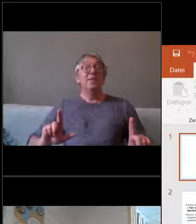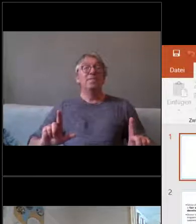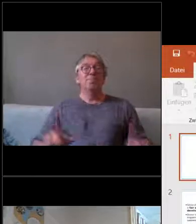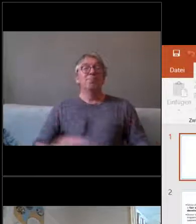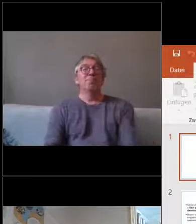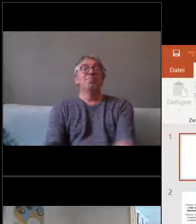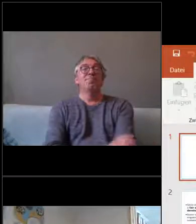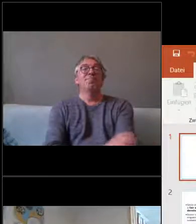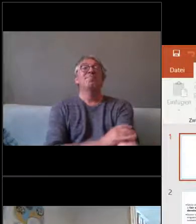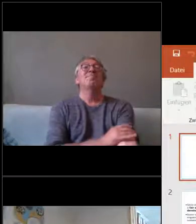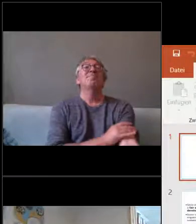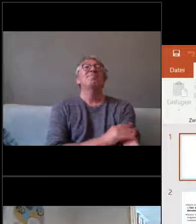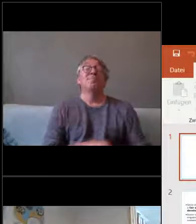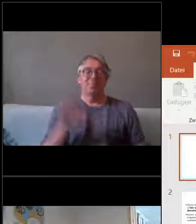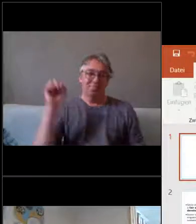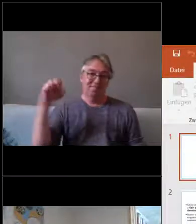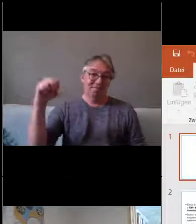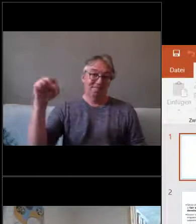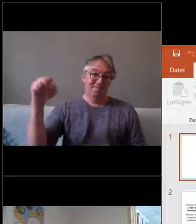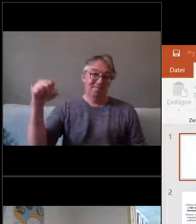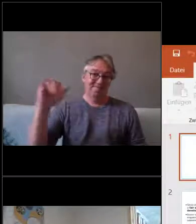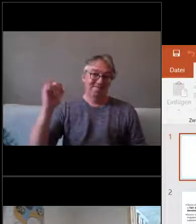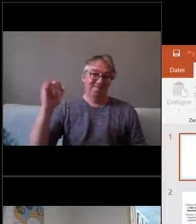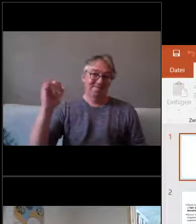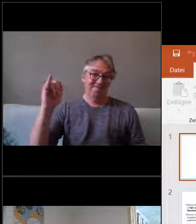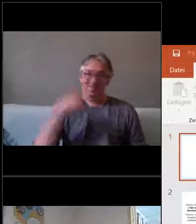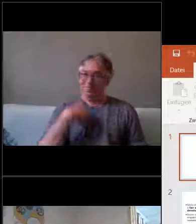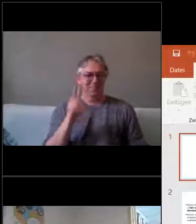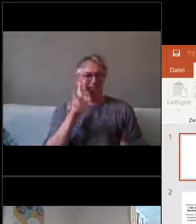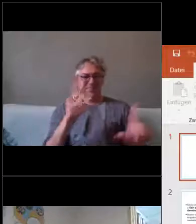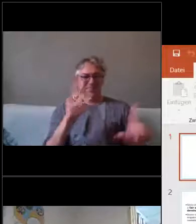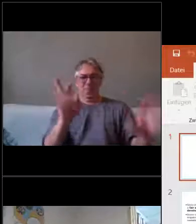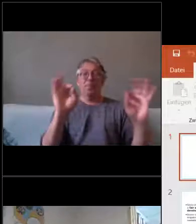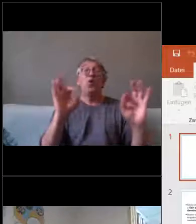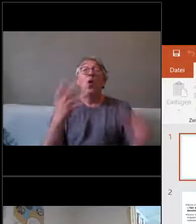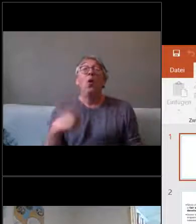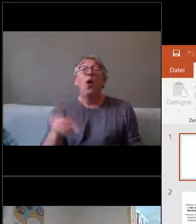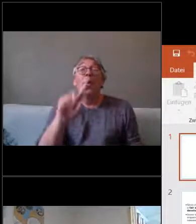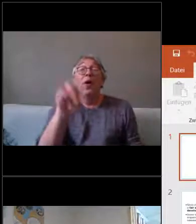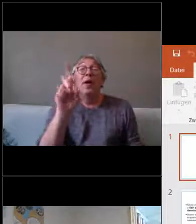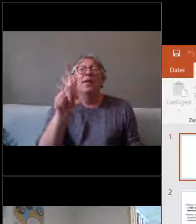Yes, Regina. We see it perfectly. I want to ask, can you put the full screen mode?